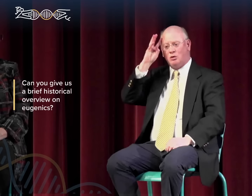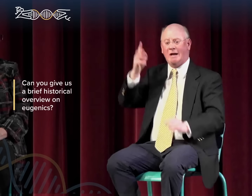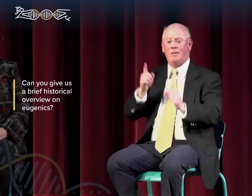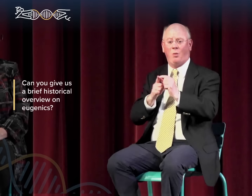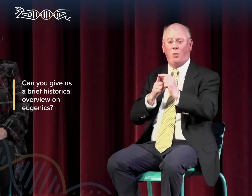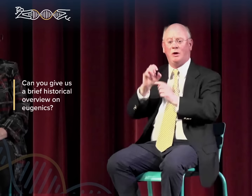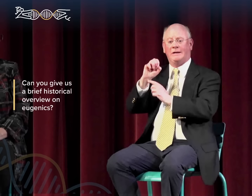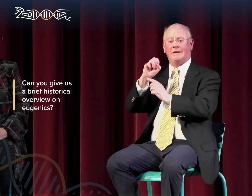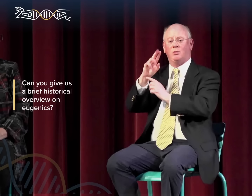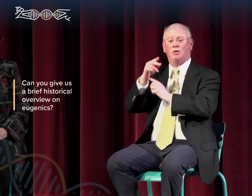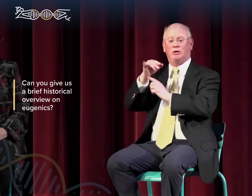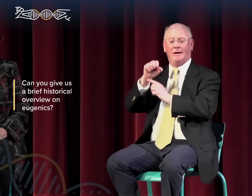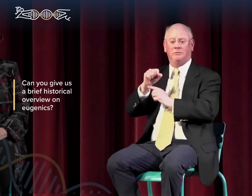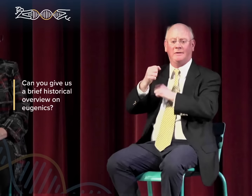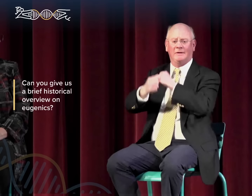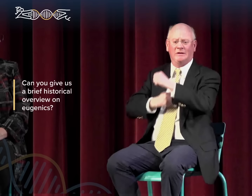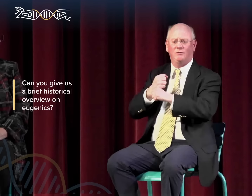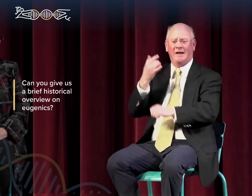society on the whole.